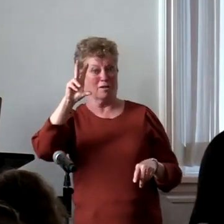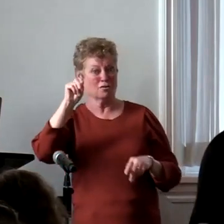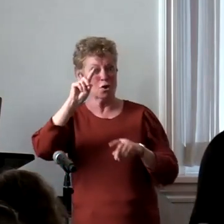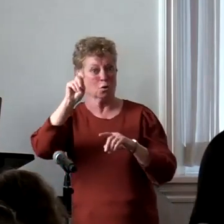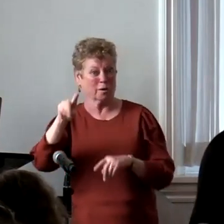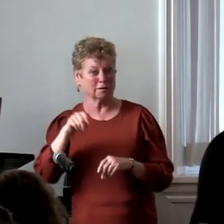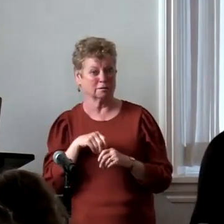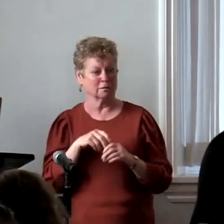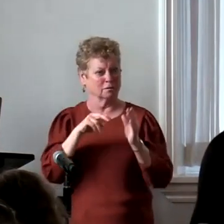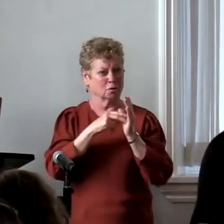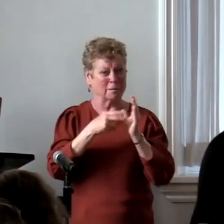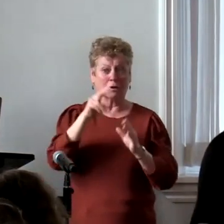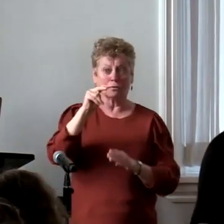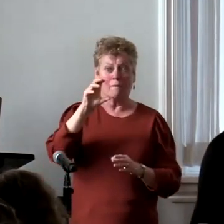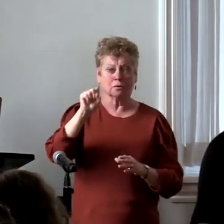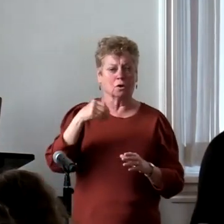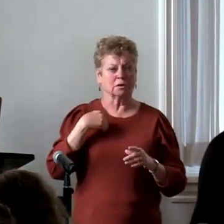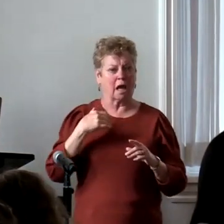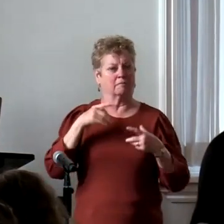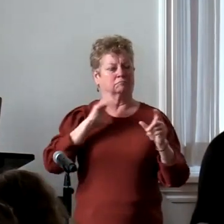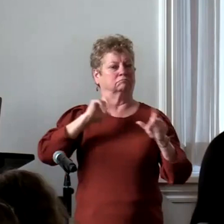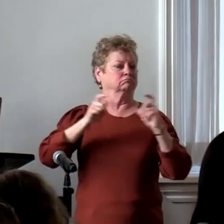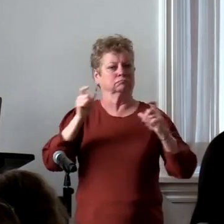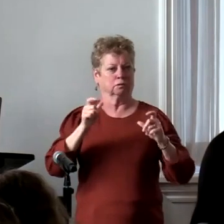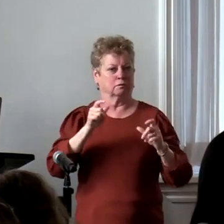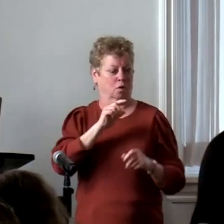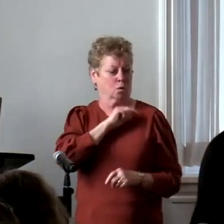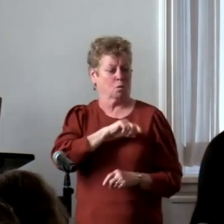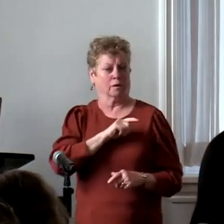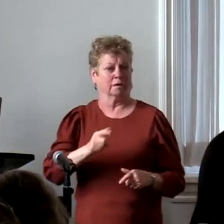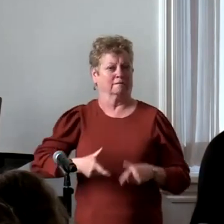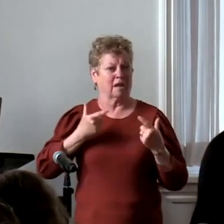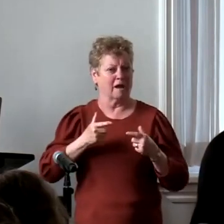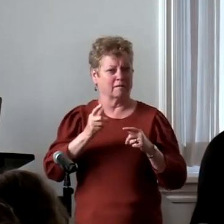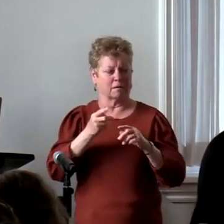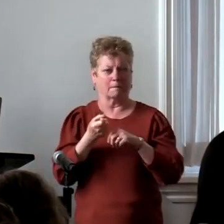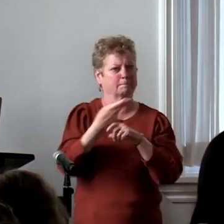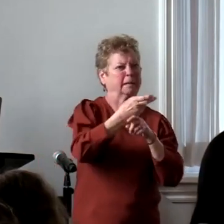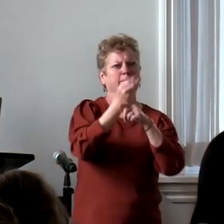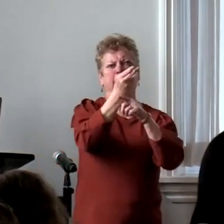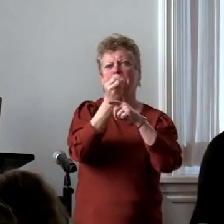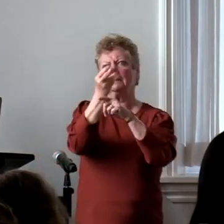Nova Scotia has the largest quality of life data set of any jurisdiction in North America.